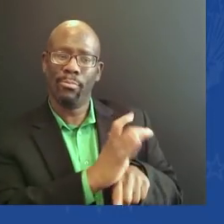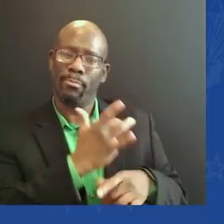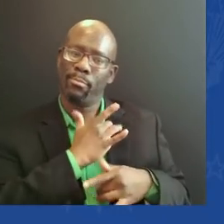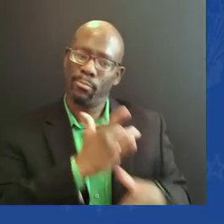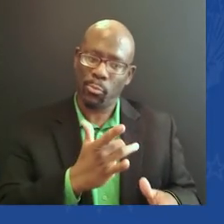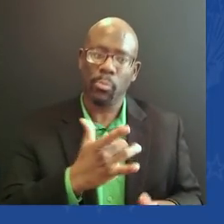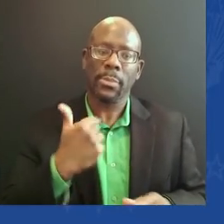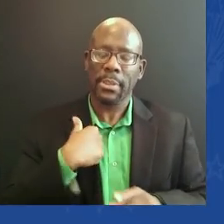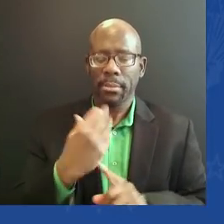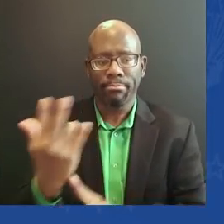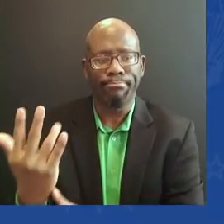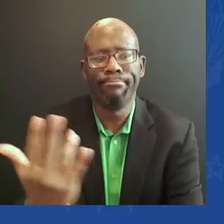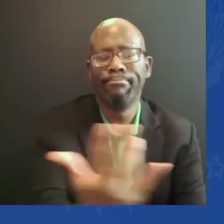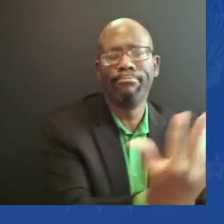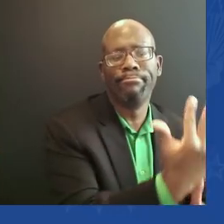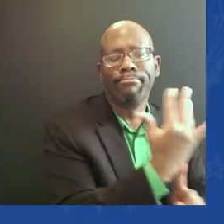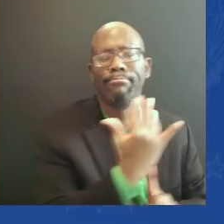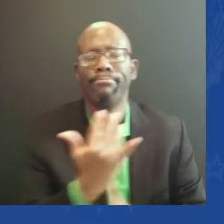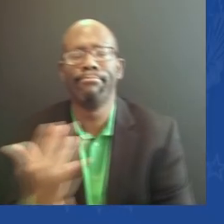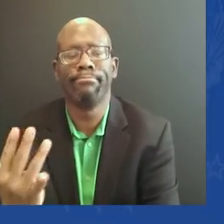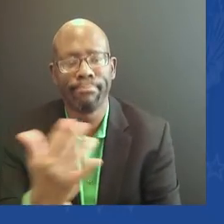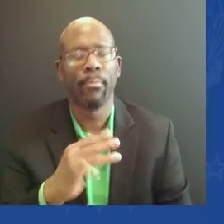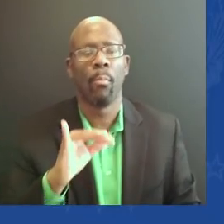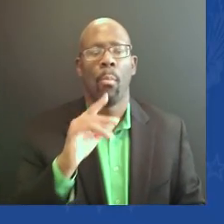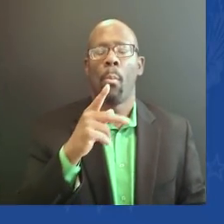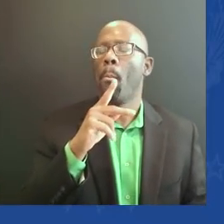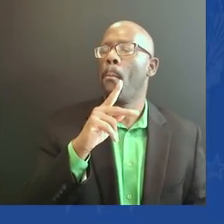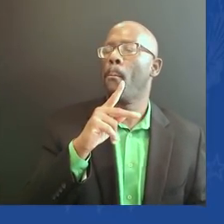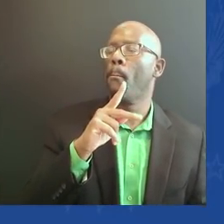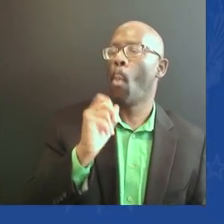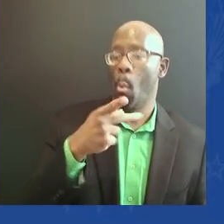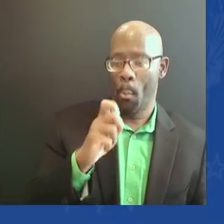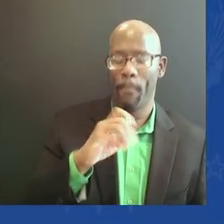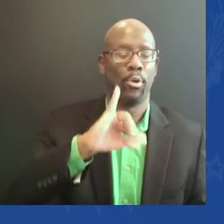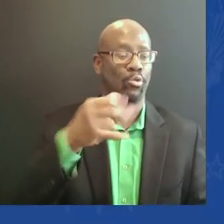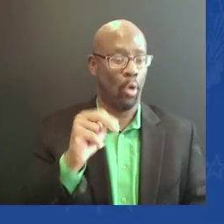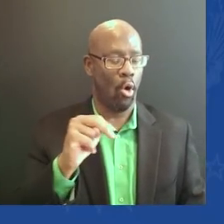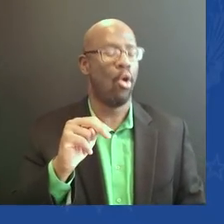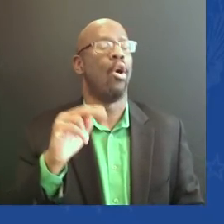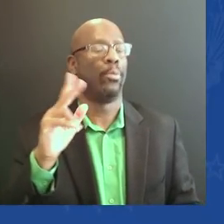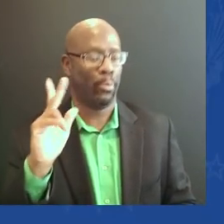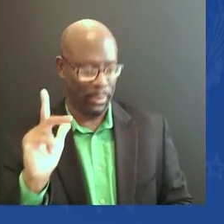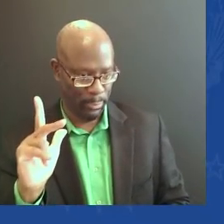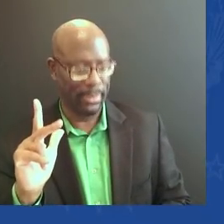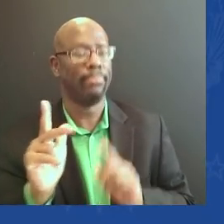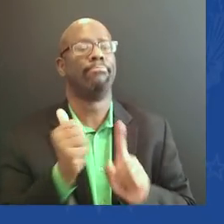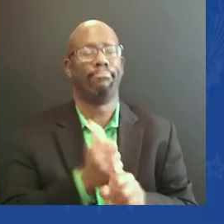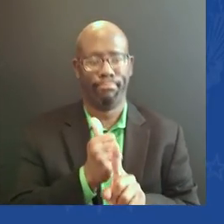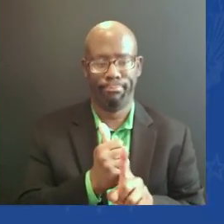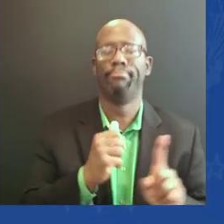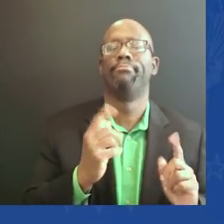that talk about how we reach out and embrace people with differences.